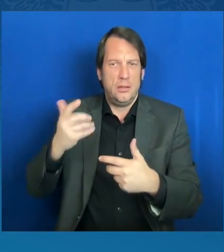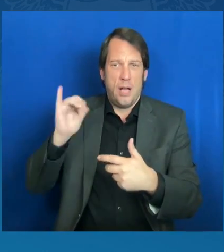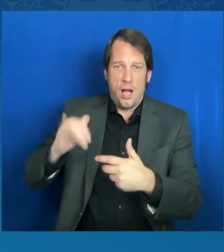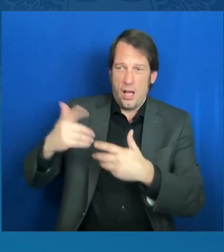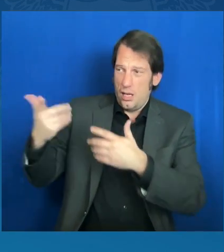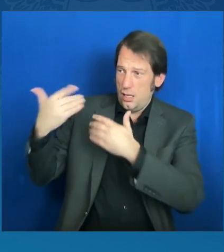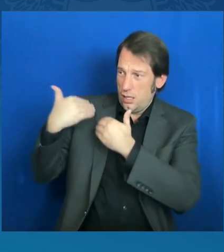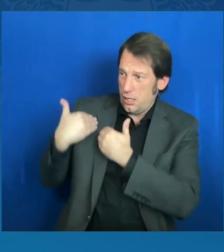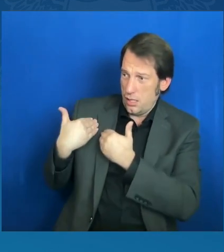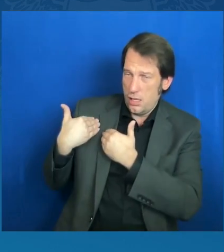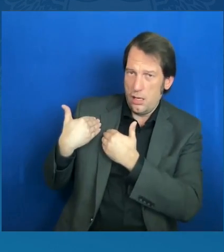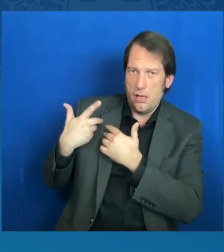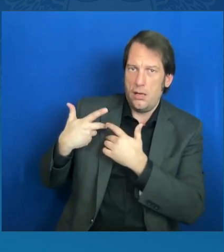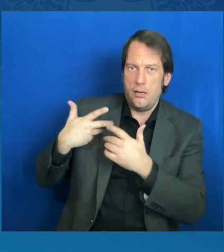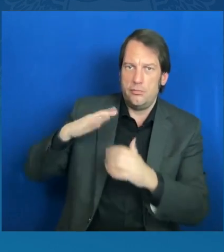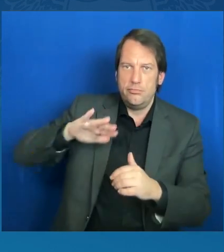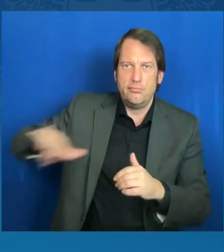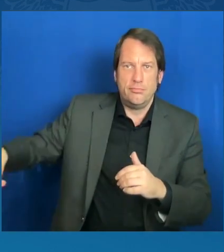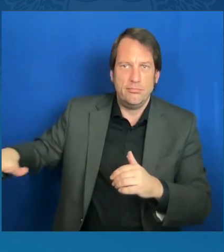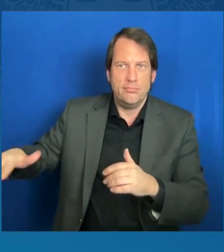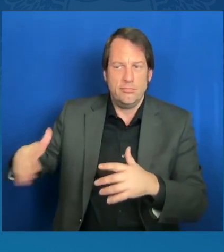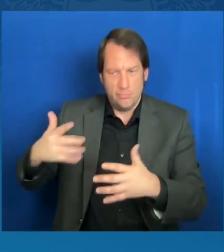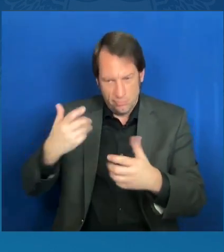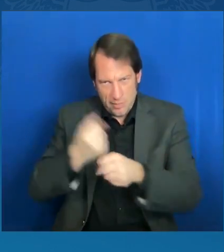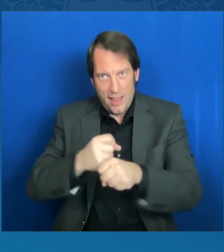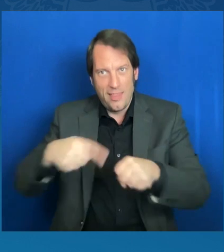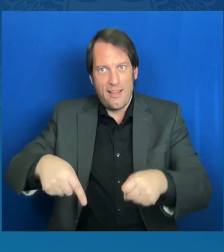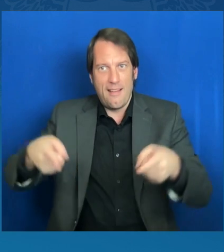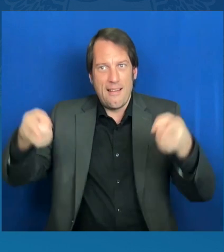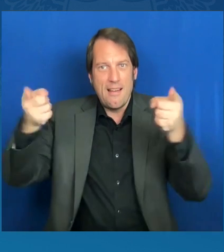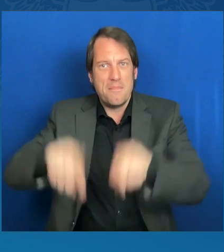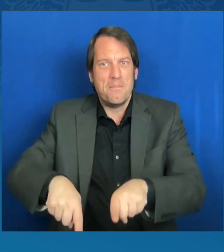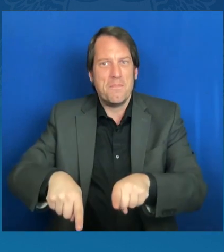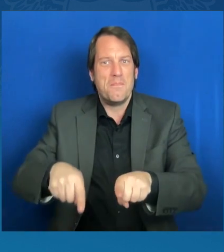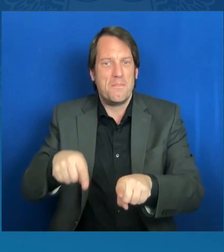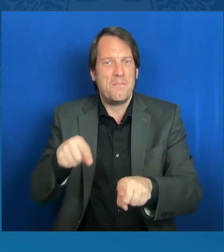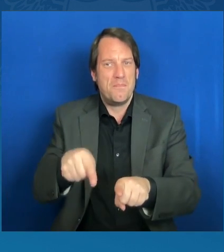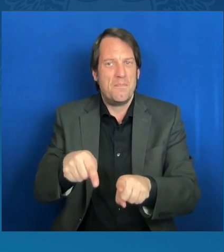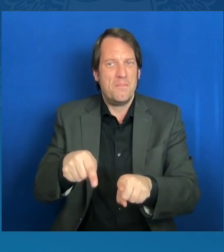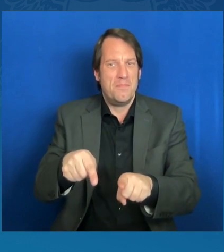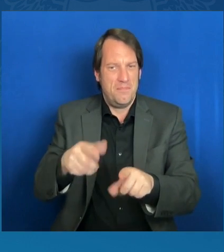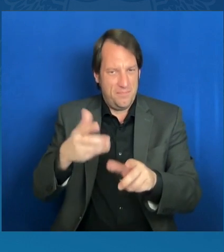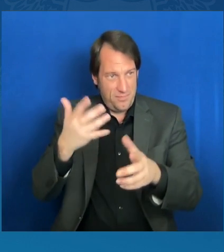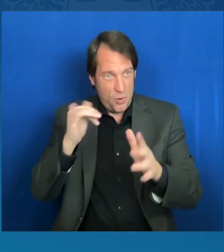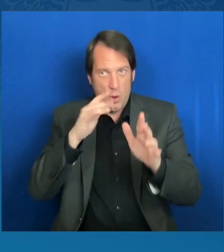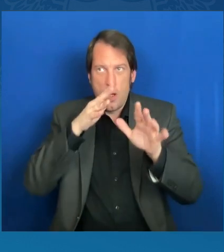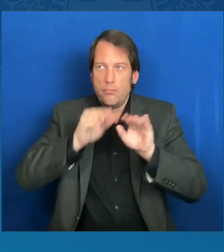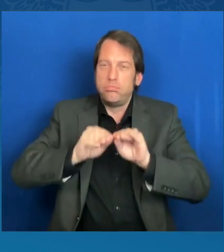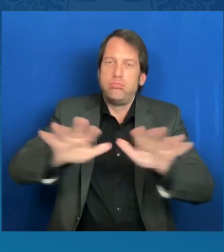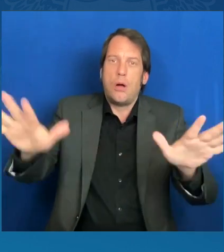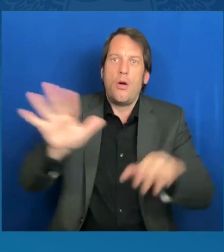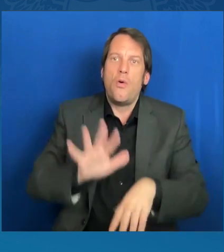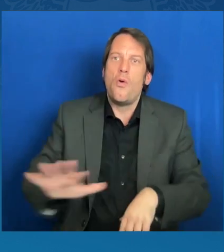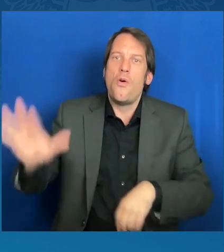that it will be replicated around our country. So, I congratulate everyone here and the graduates